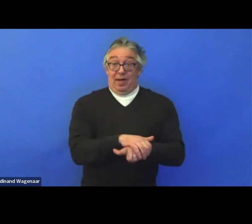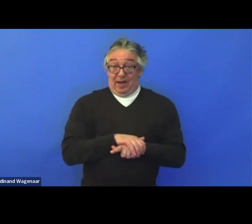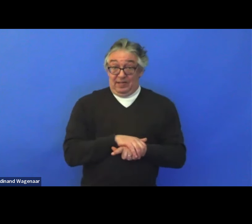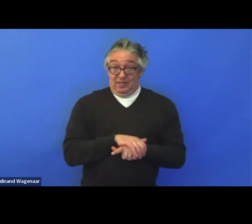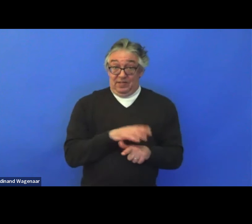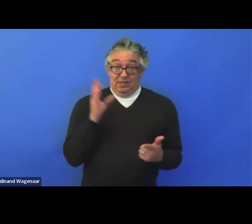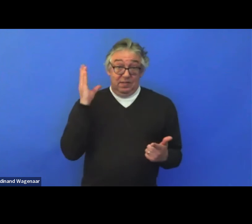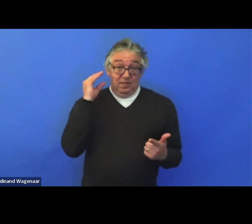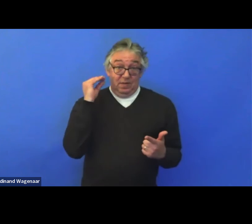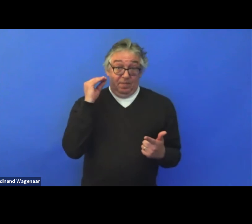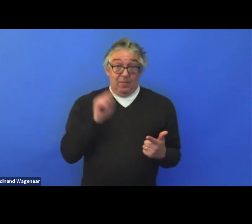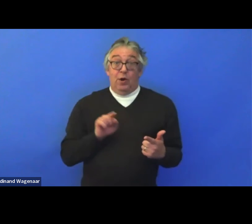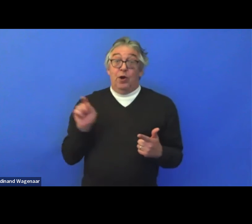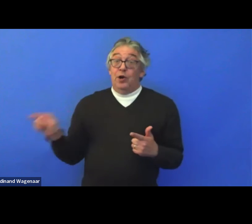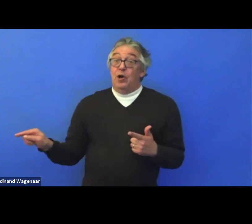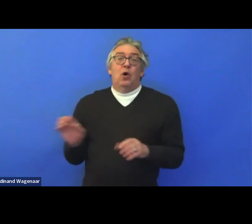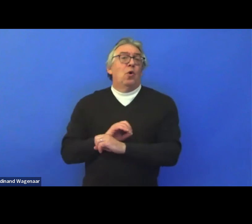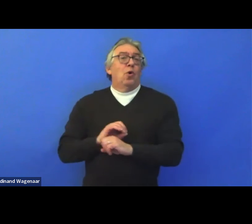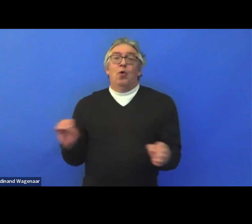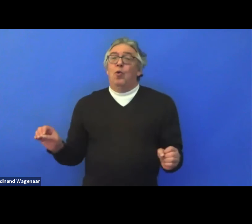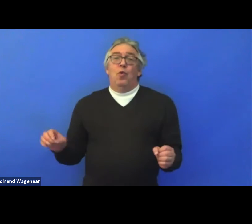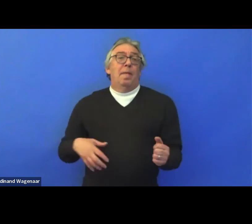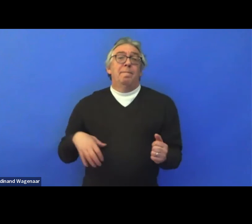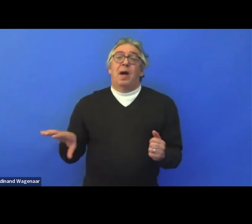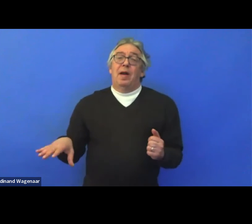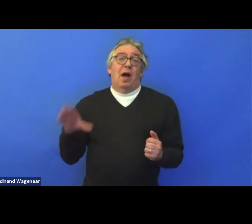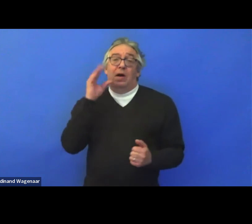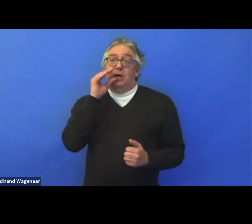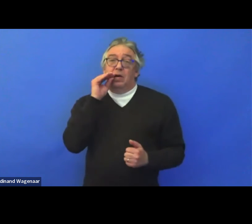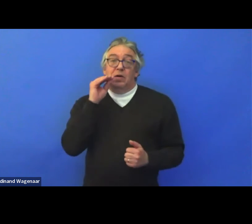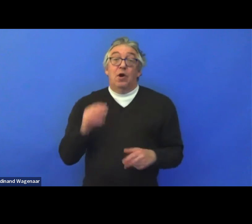not in the breakout session and international sign interpretation.